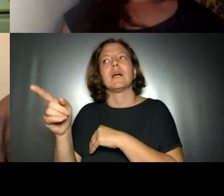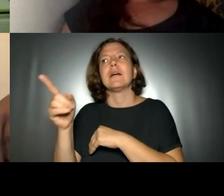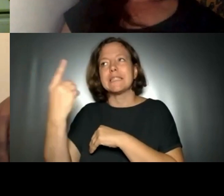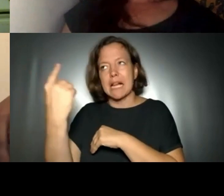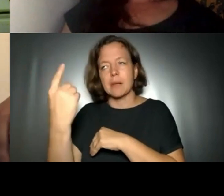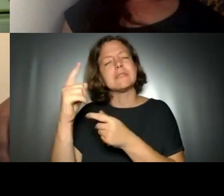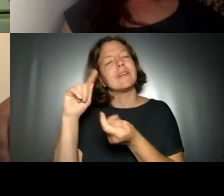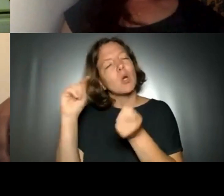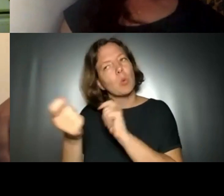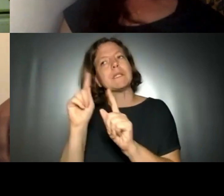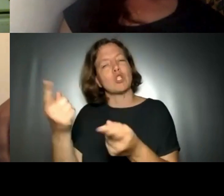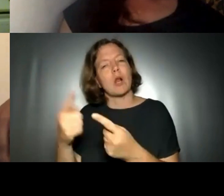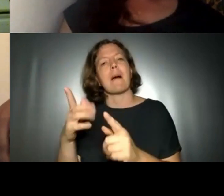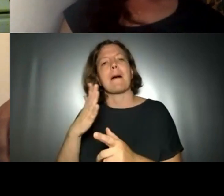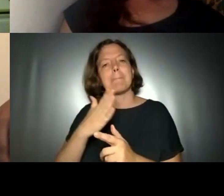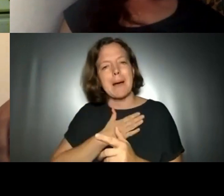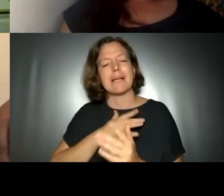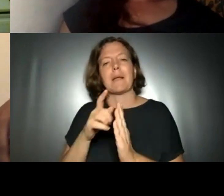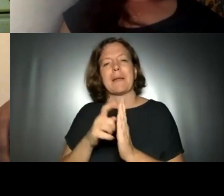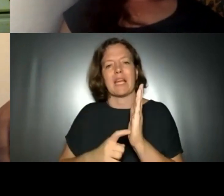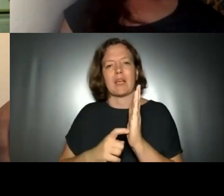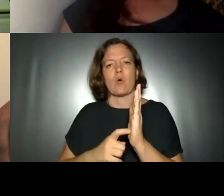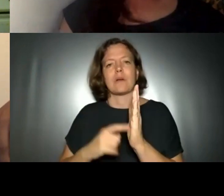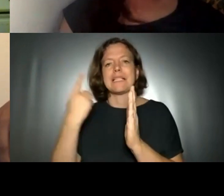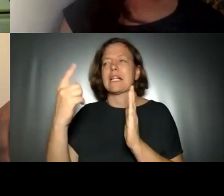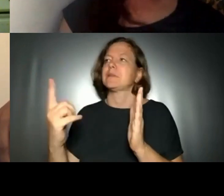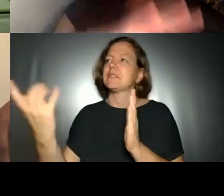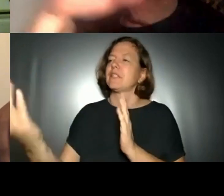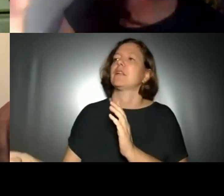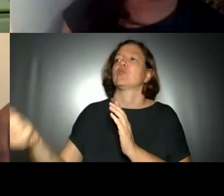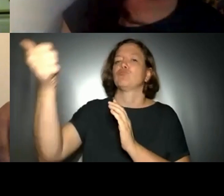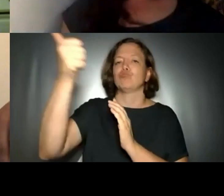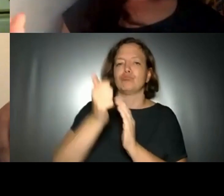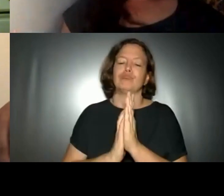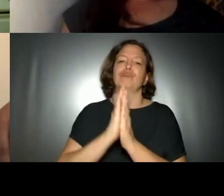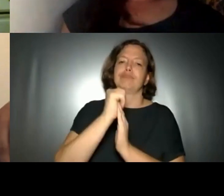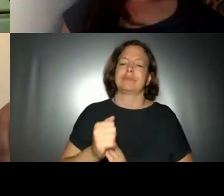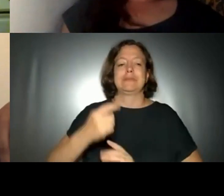I don't want them to come into that conversation and overtake it or layer it with a normative narrative.